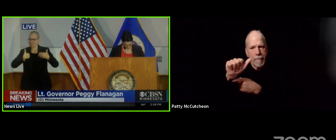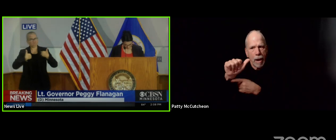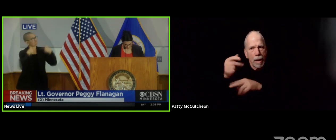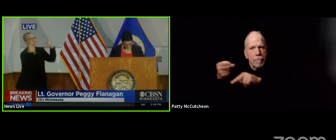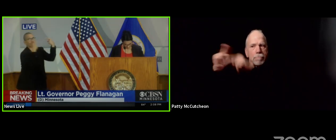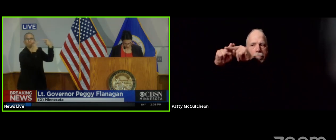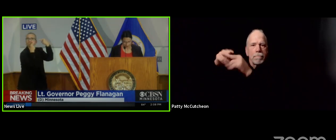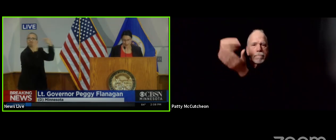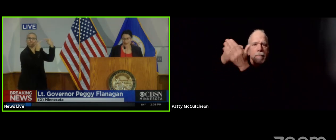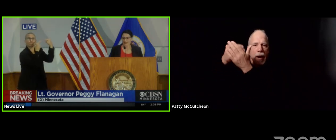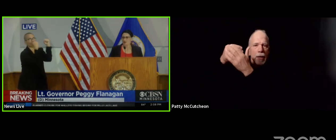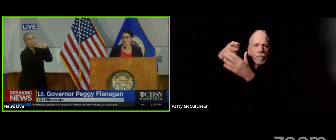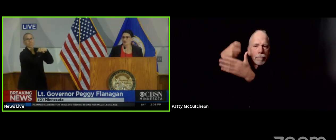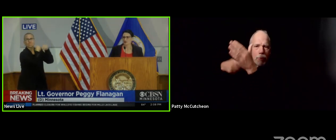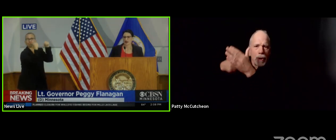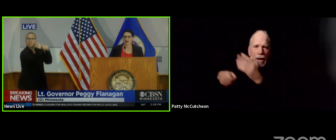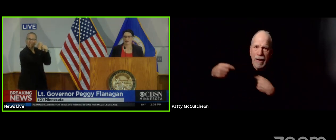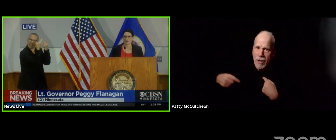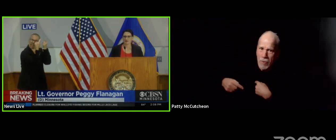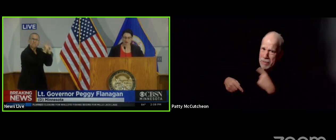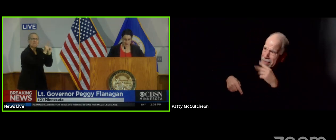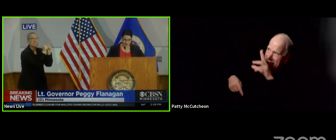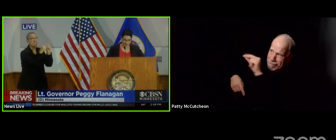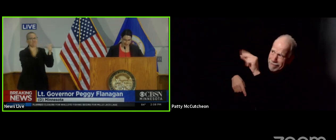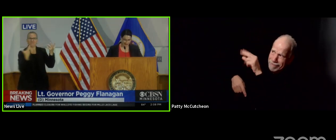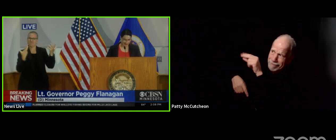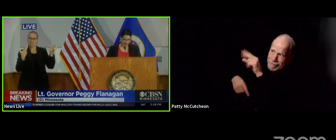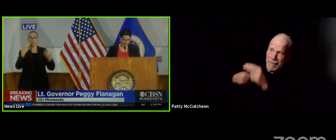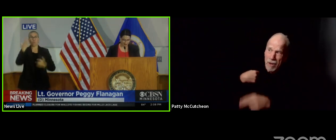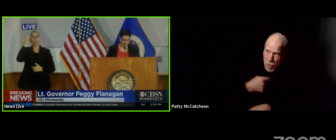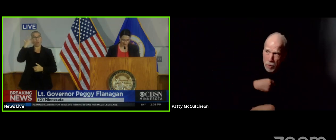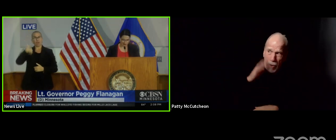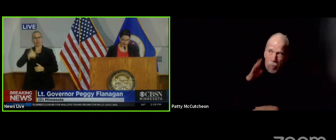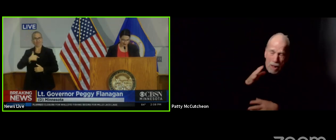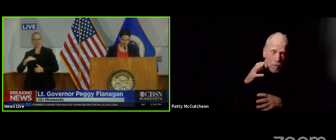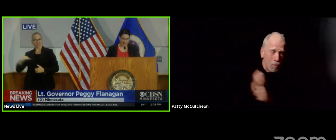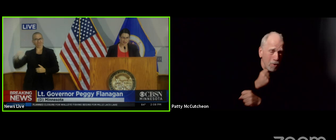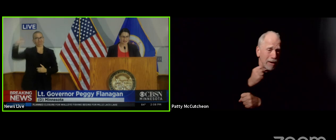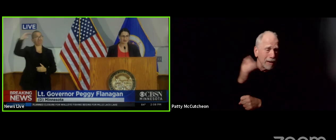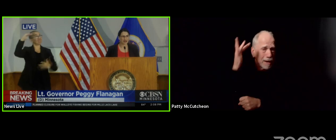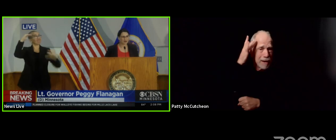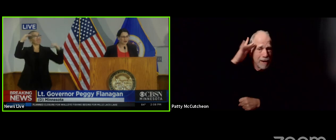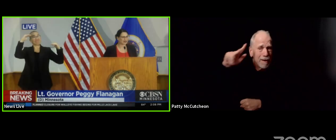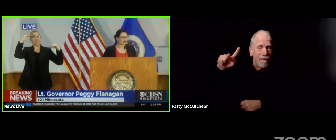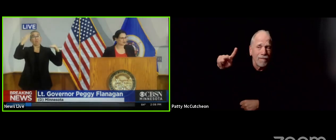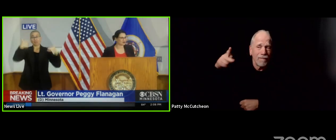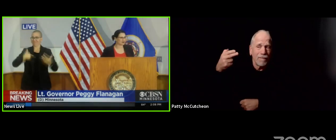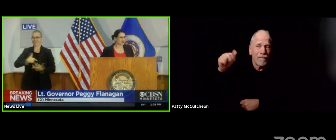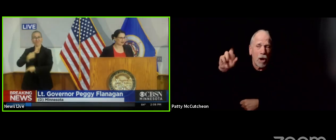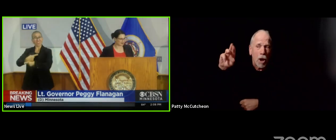AND IT IS TRULY MY HONOR TO BE WITH YOU TODAY. I TALKED TO MY DAUGHTER TODAY, SHE SAID, MOM, WHY DO YOU HAVE TO GO TO